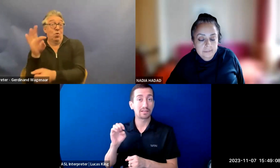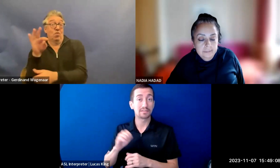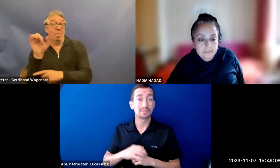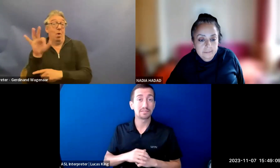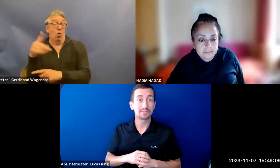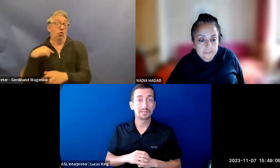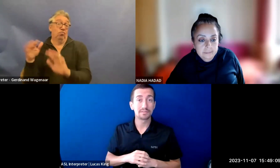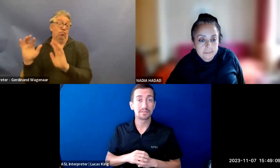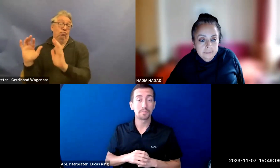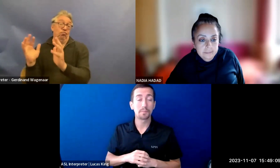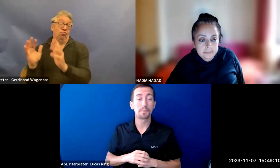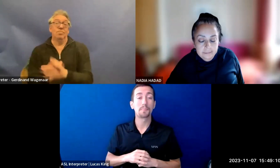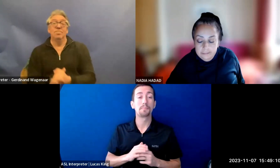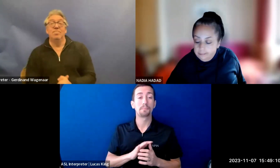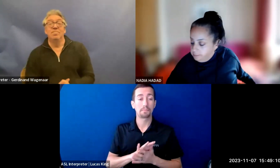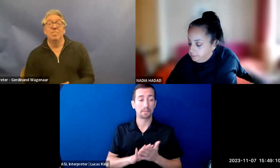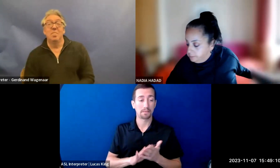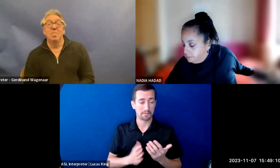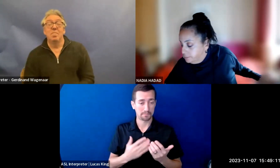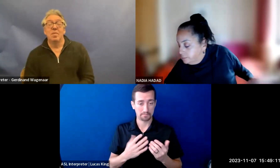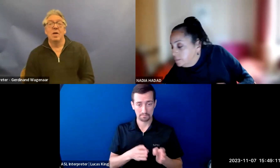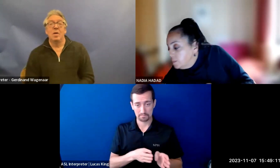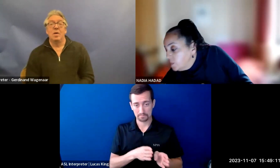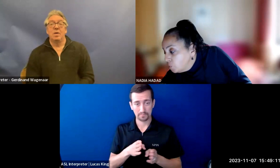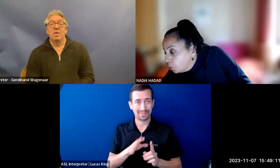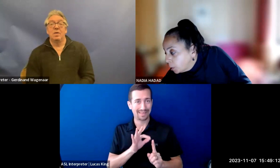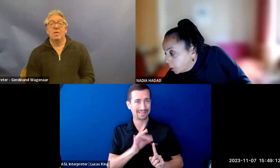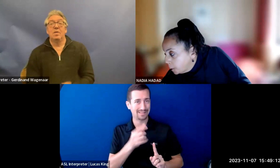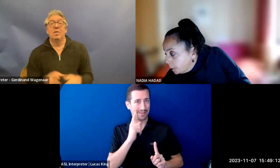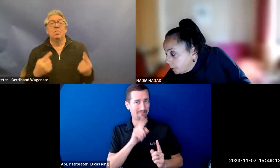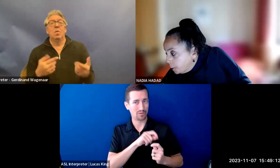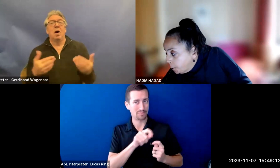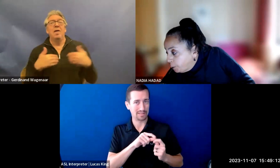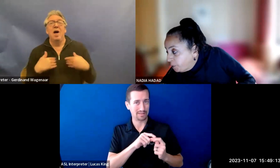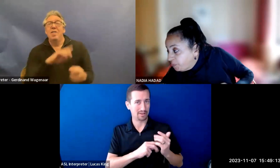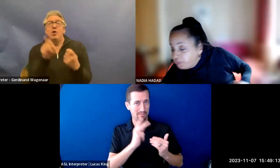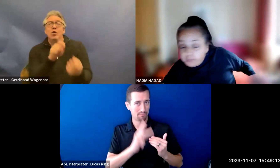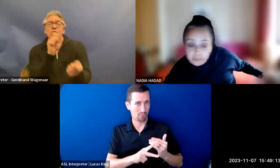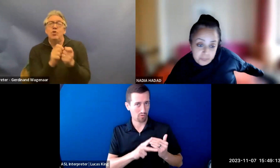Besides specific programs that can be very strategic,